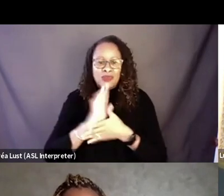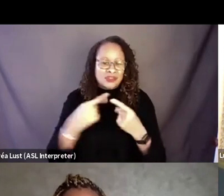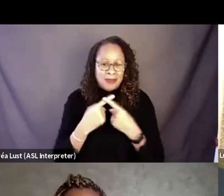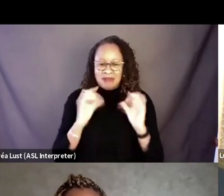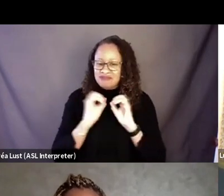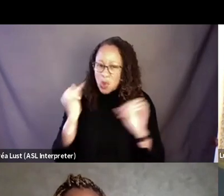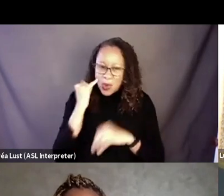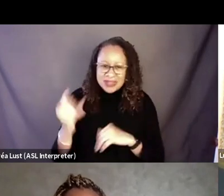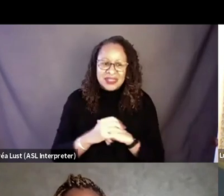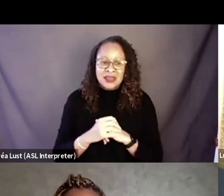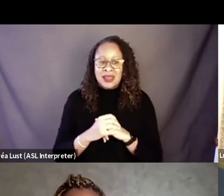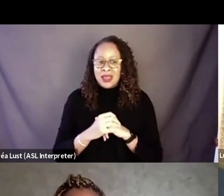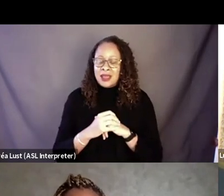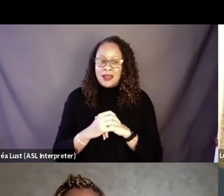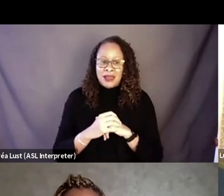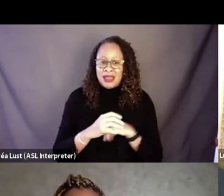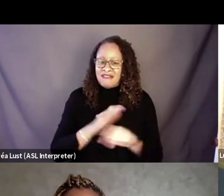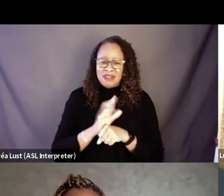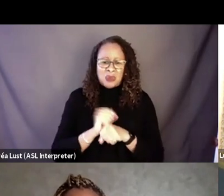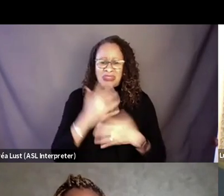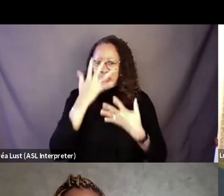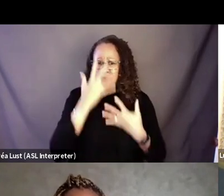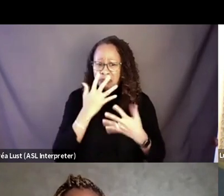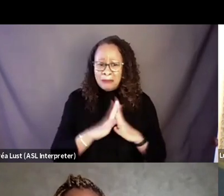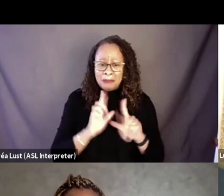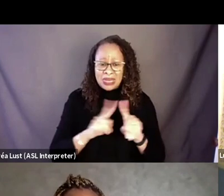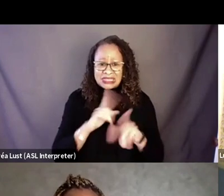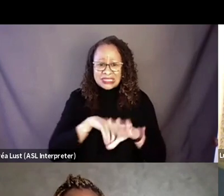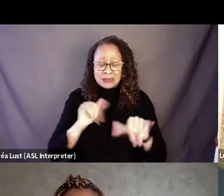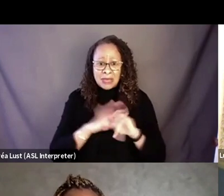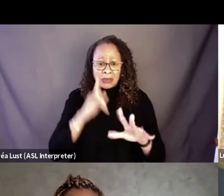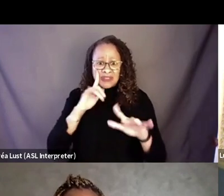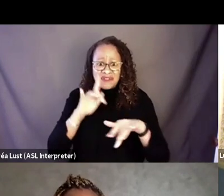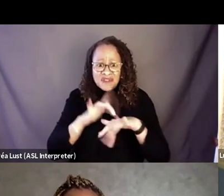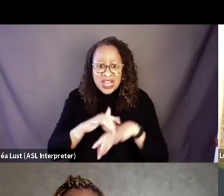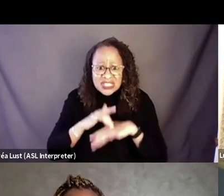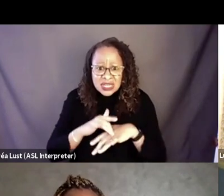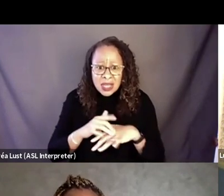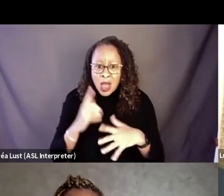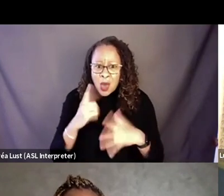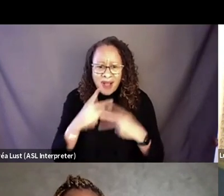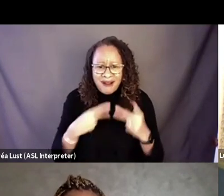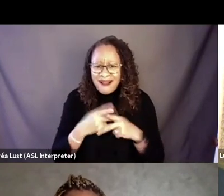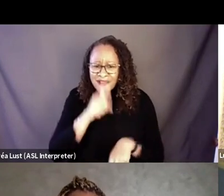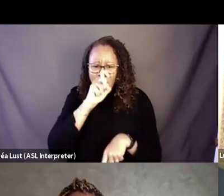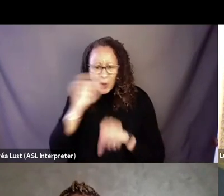And I was filled with dread, but also intrigued. I was like what kind of witchcraft is going on here?